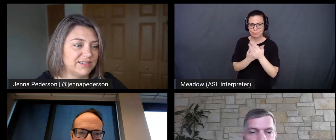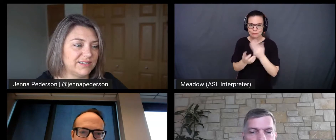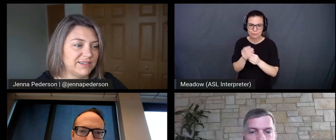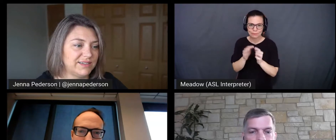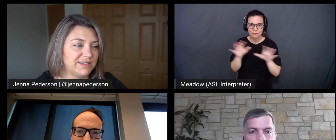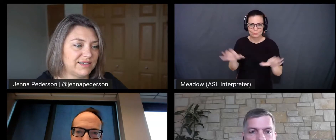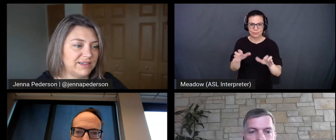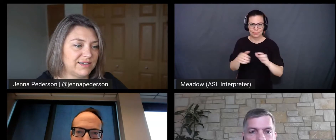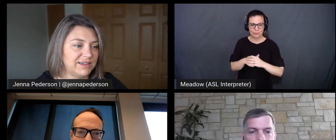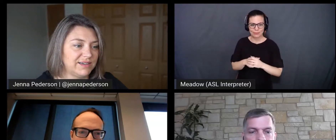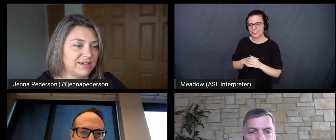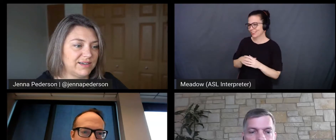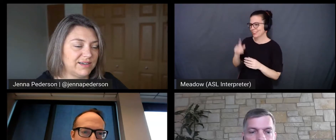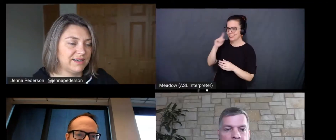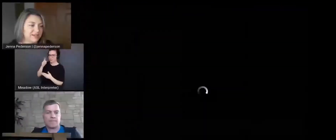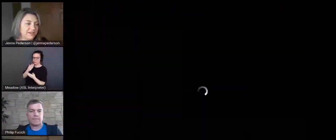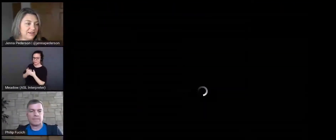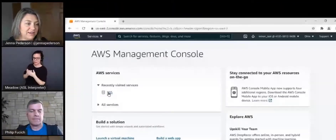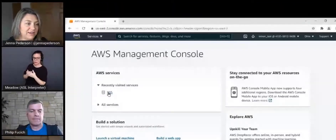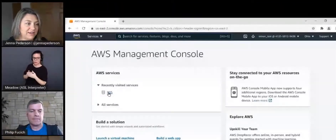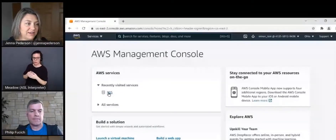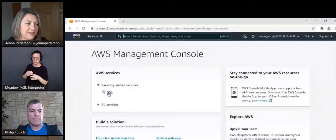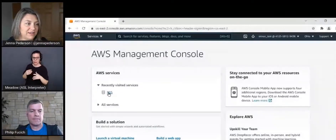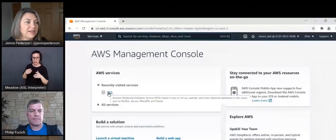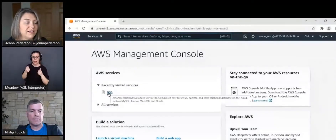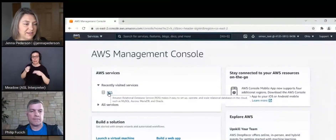It sounds good. Should I give a quick overview of what I'm about to demo.